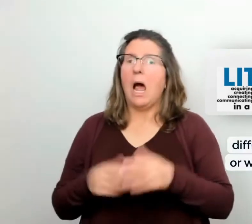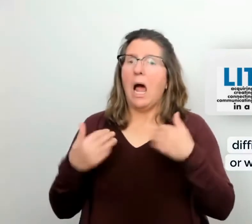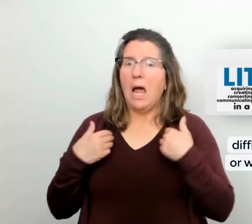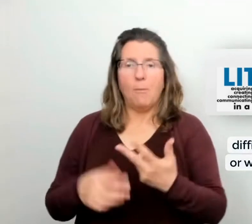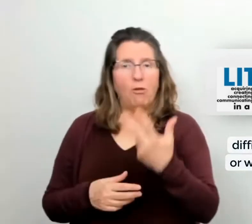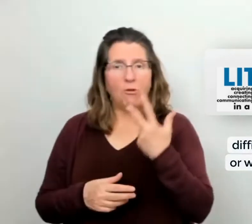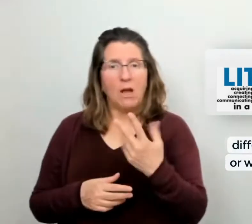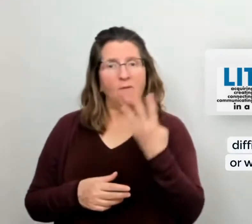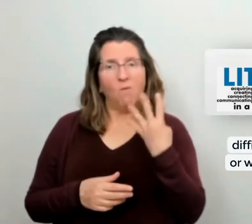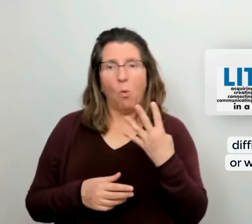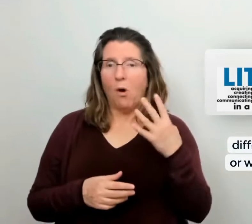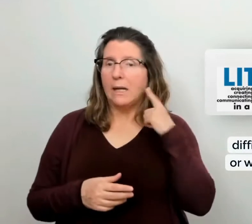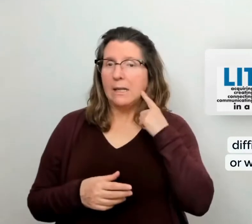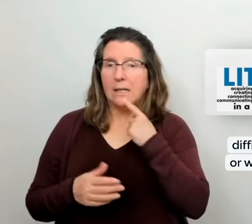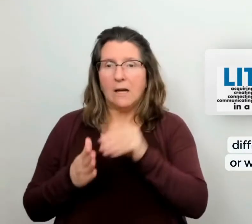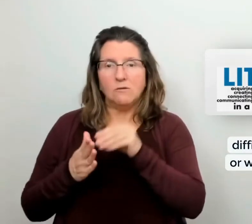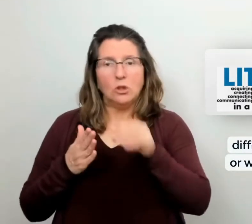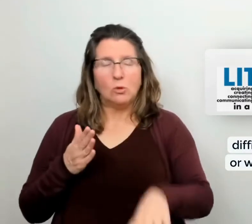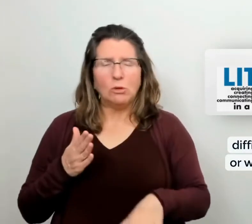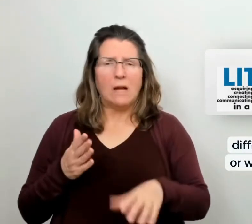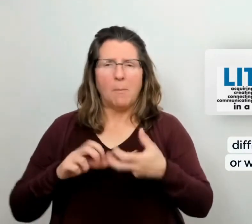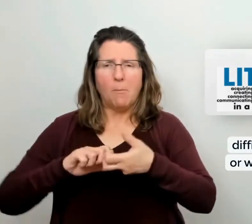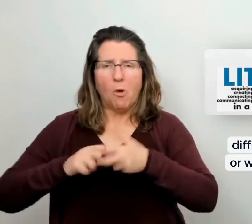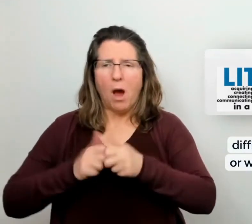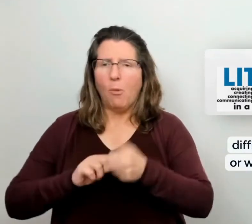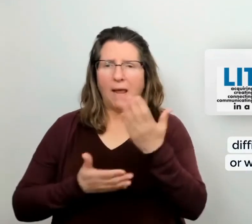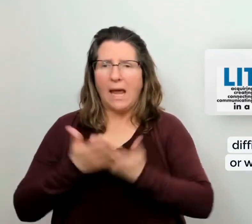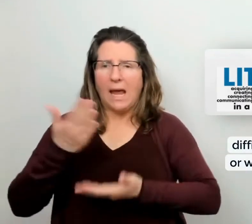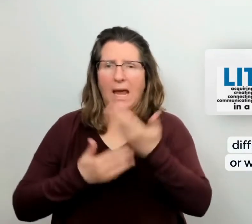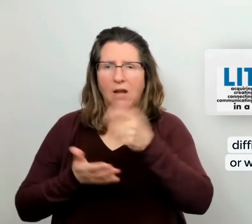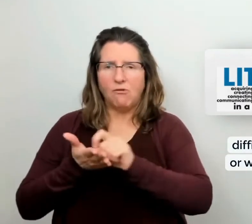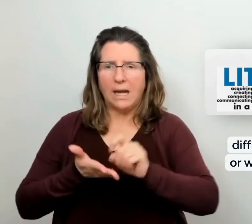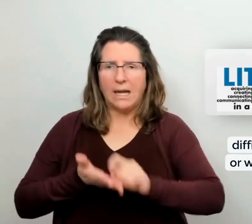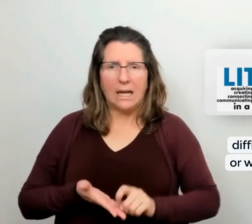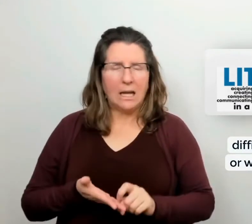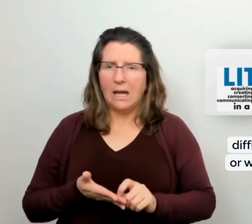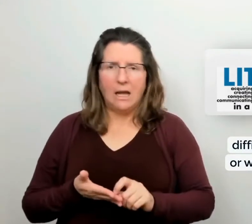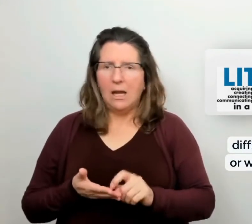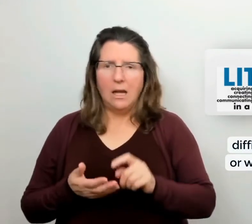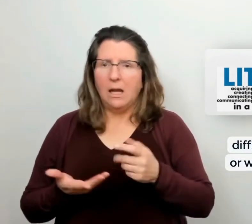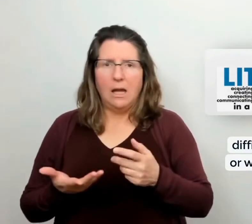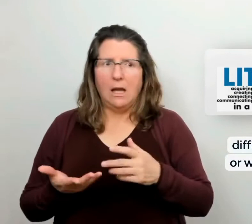I can remember three or four deaf students in my program who had real difficulties with handwriting.